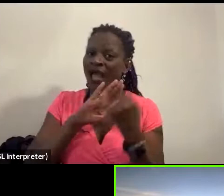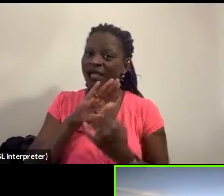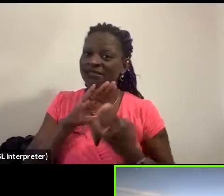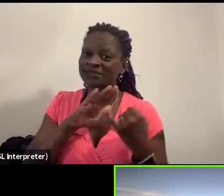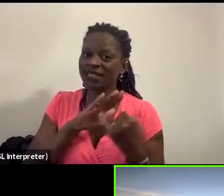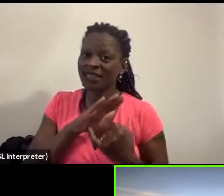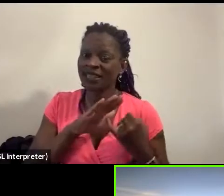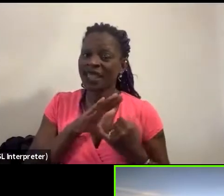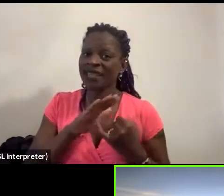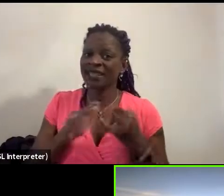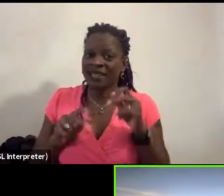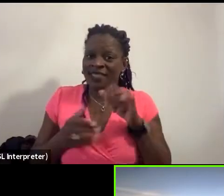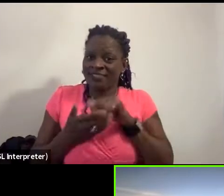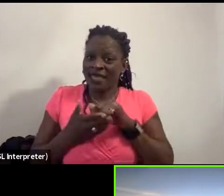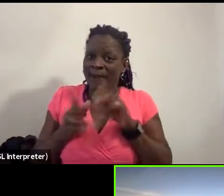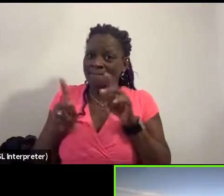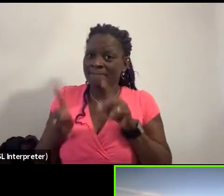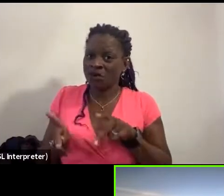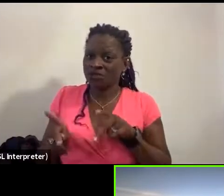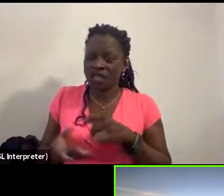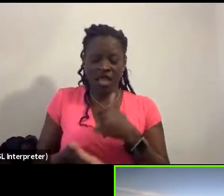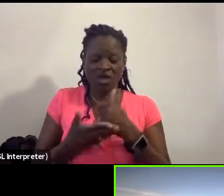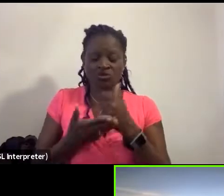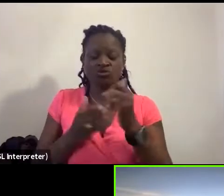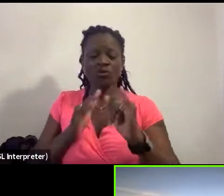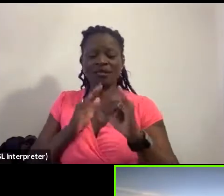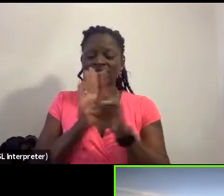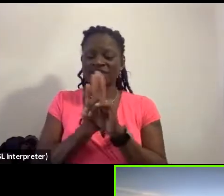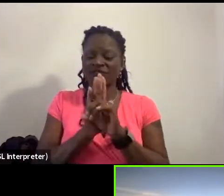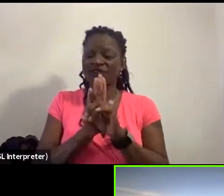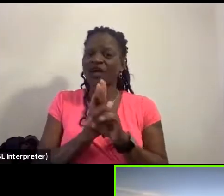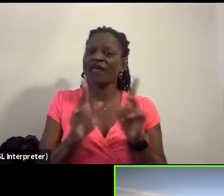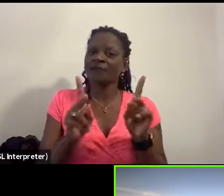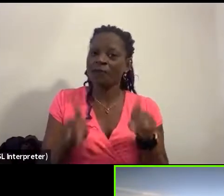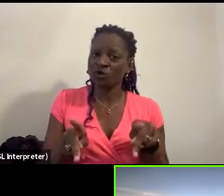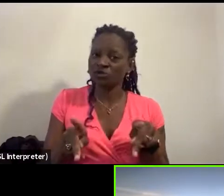It helps us to identify the contacts, test them, quarantine them